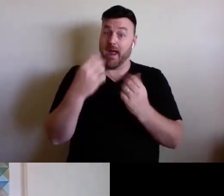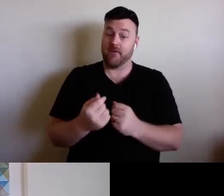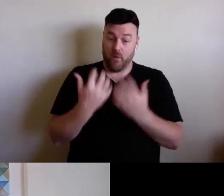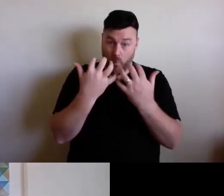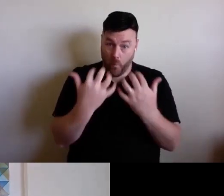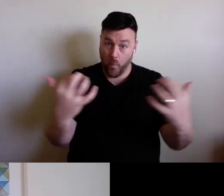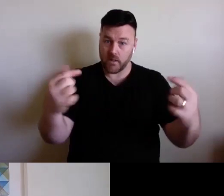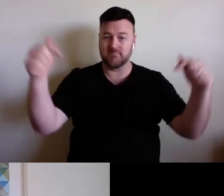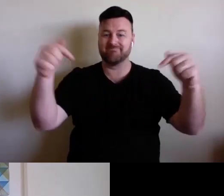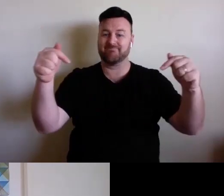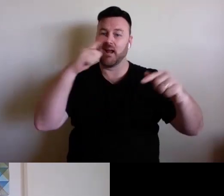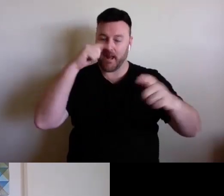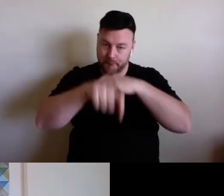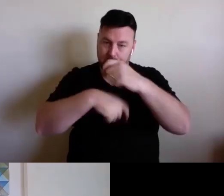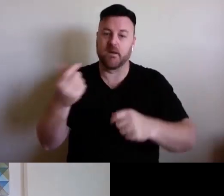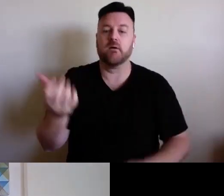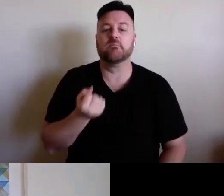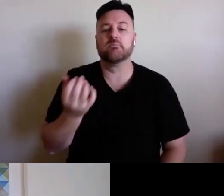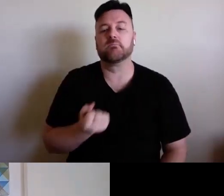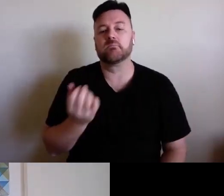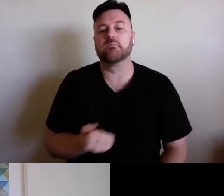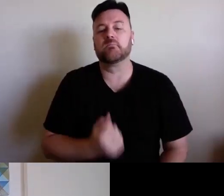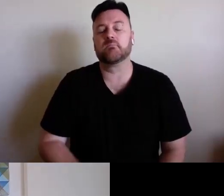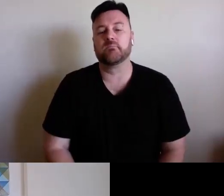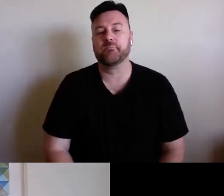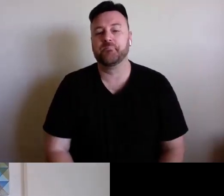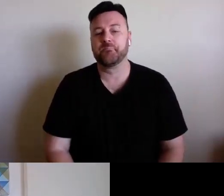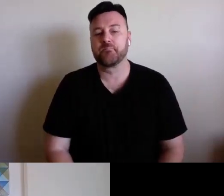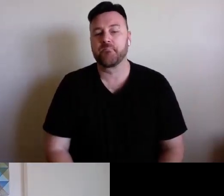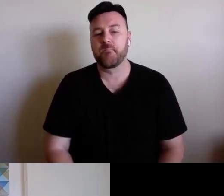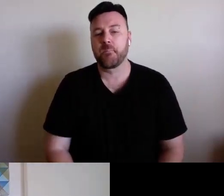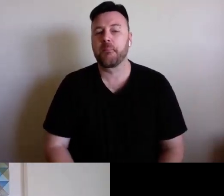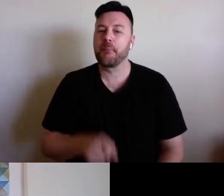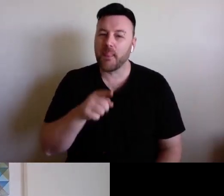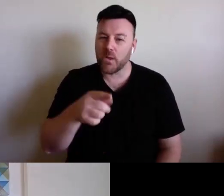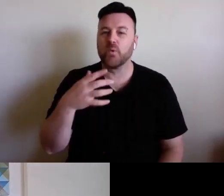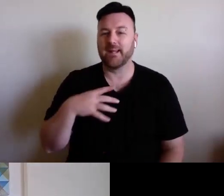creatives, it's an interesting space to be in, but you probably need to be prepared to look at five different ways of making money. Very